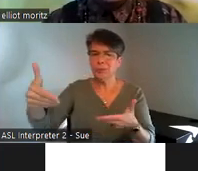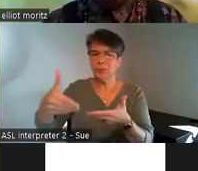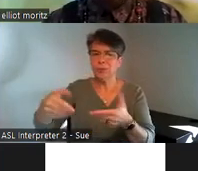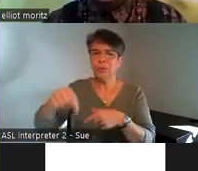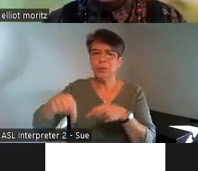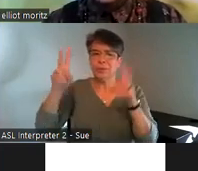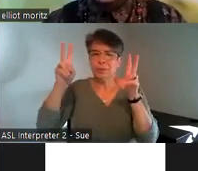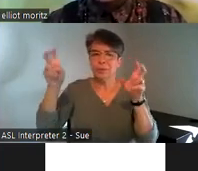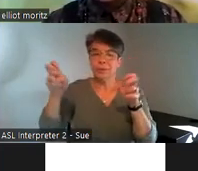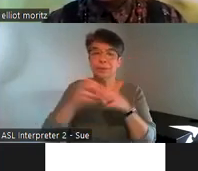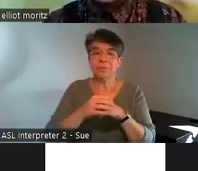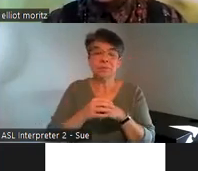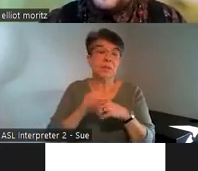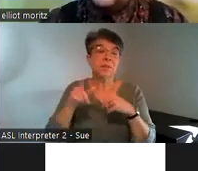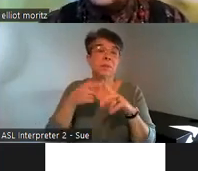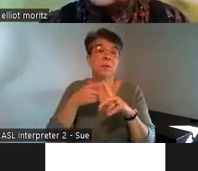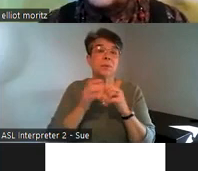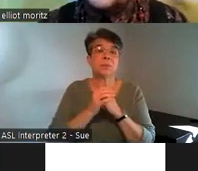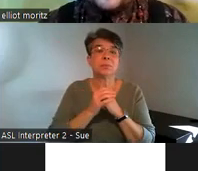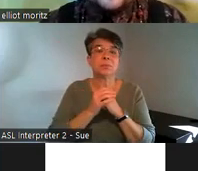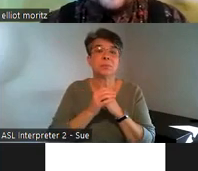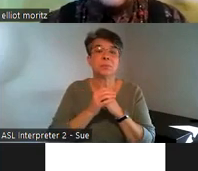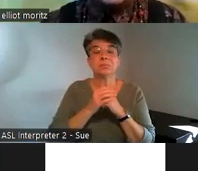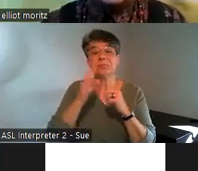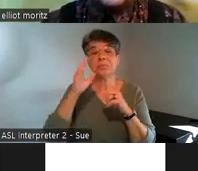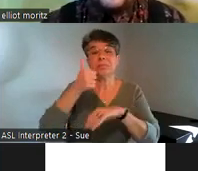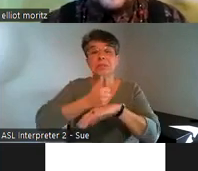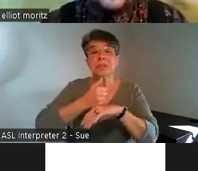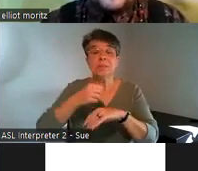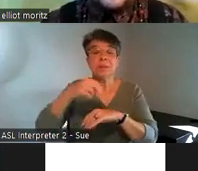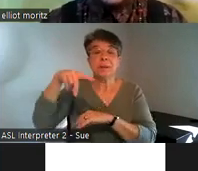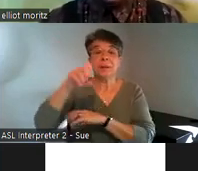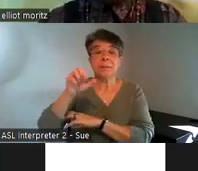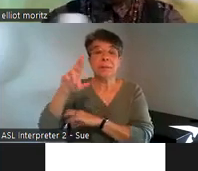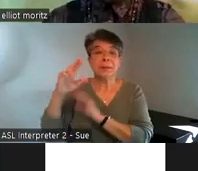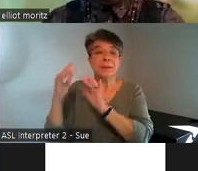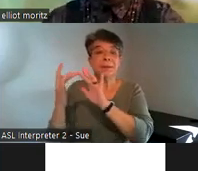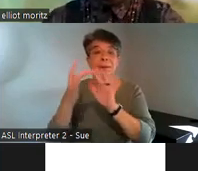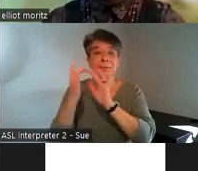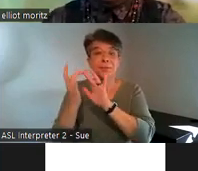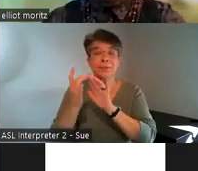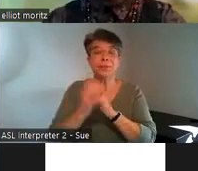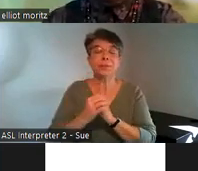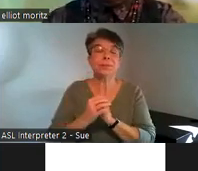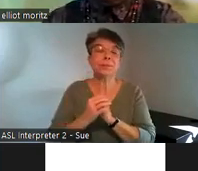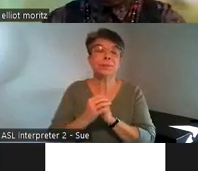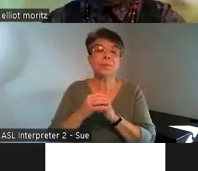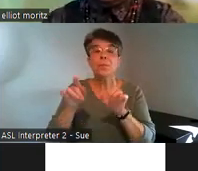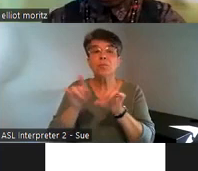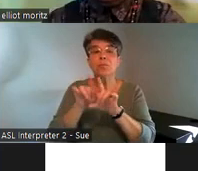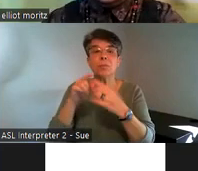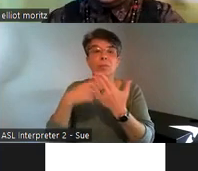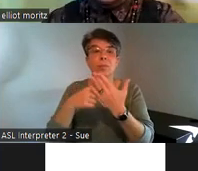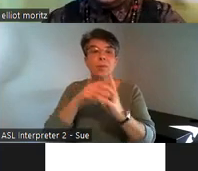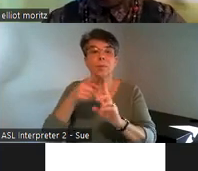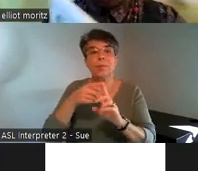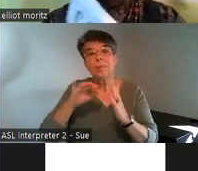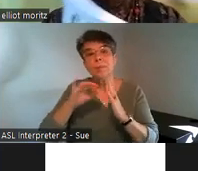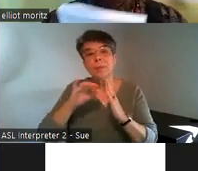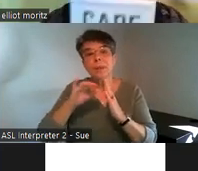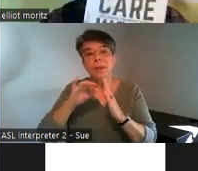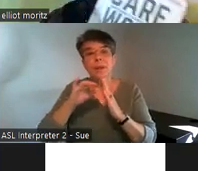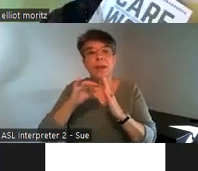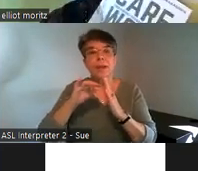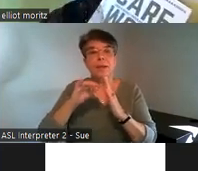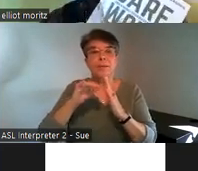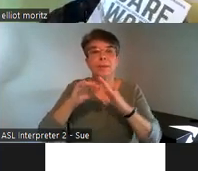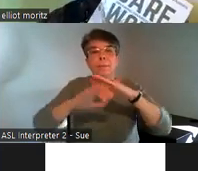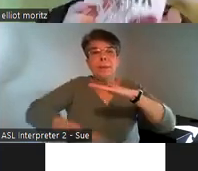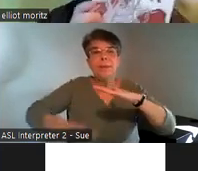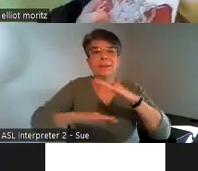about creating care networks um and it talks about like all of the like sort of like 101 um disabled